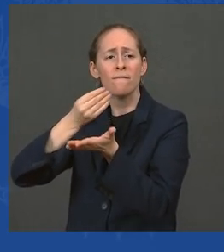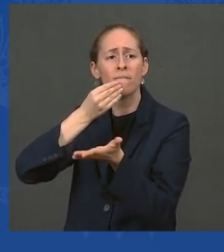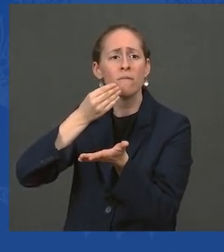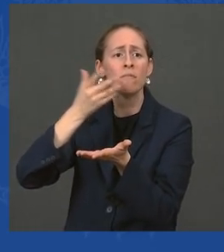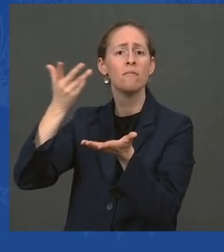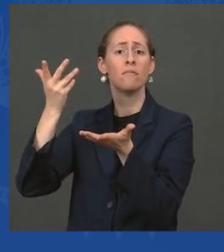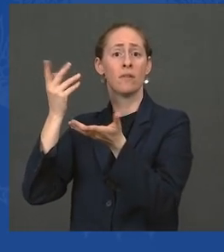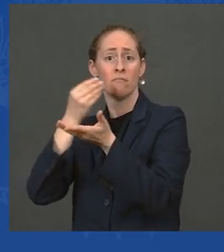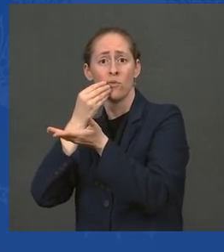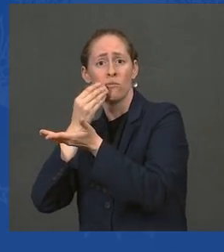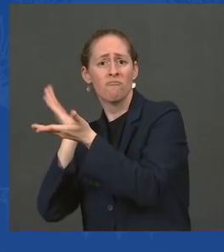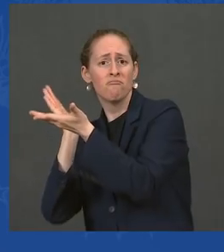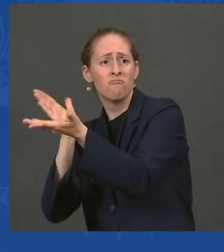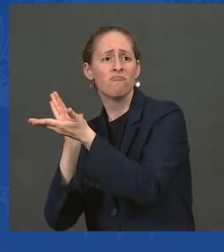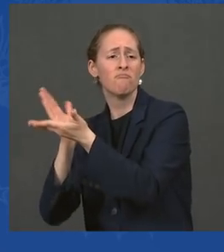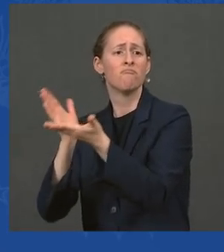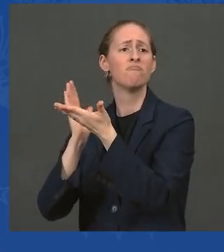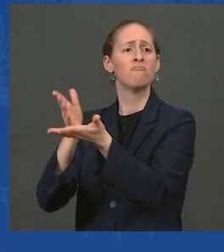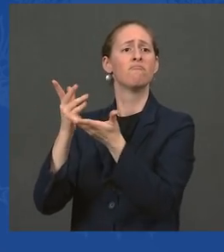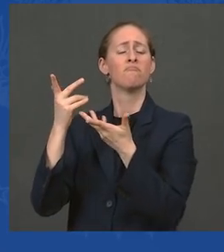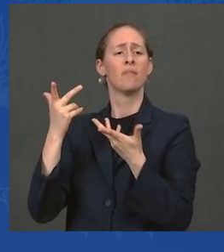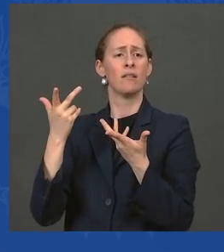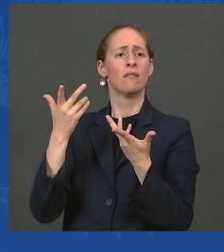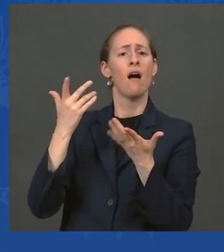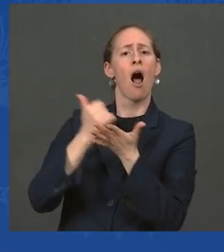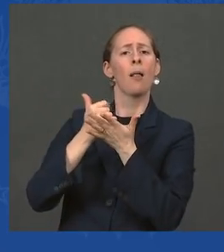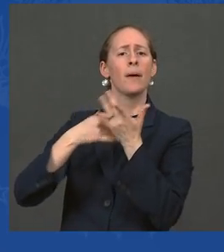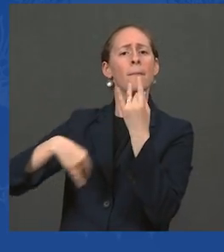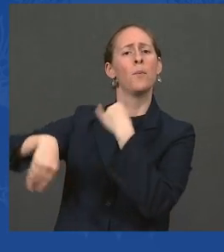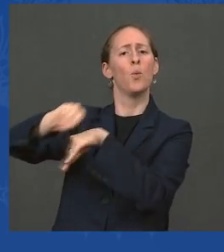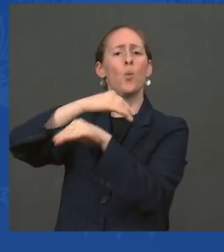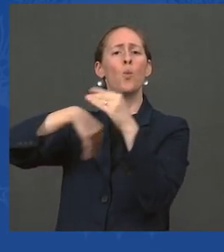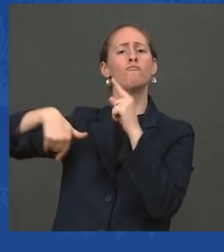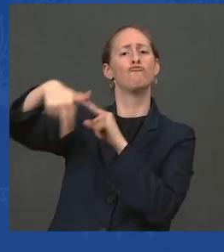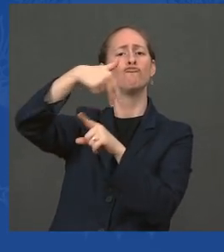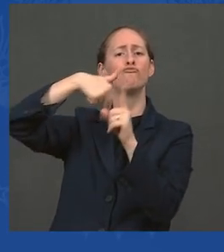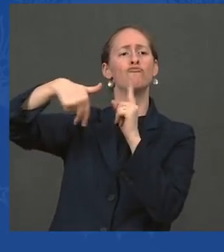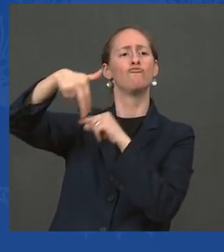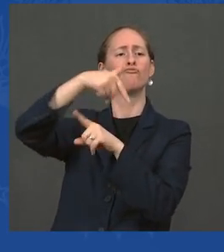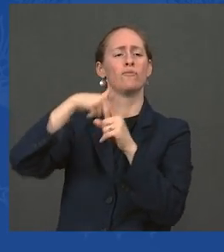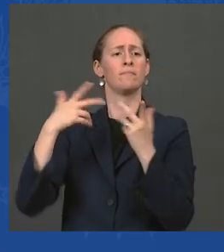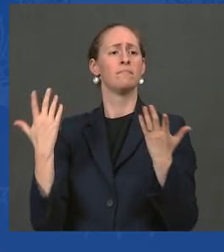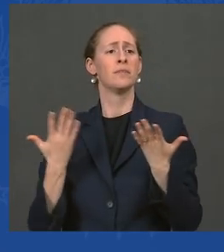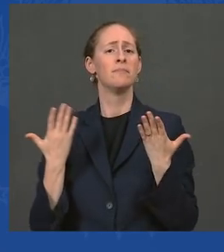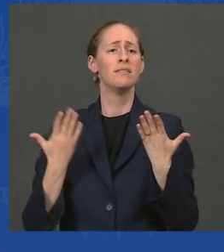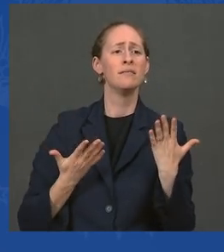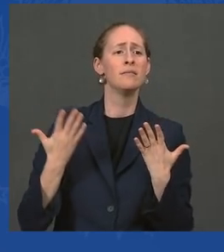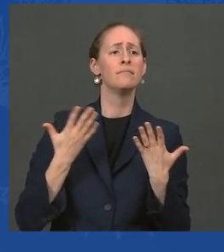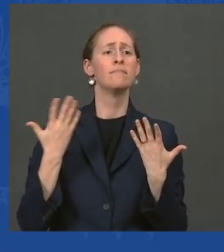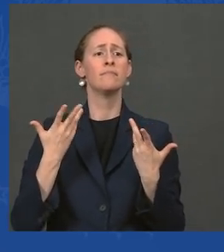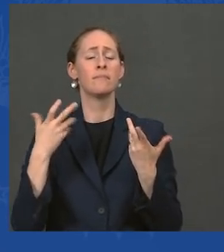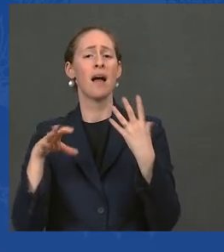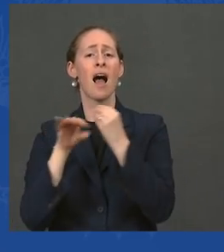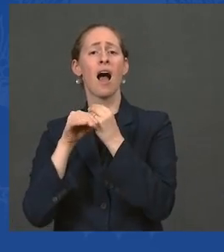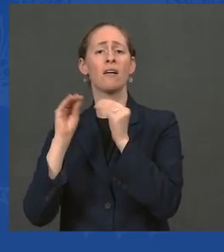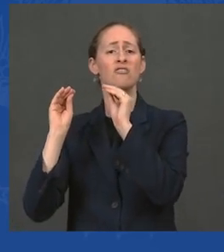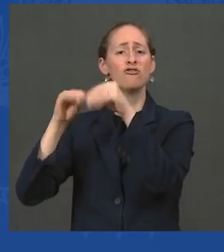to help them get around, to just put in railings on their home. When my mom lived with me -- she moved in with me --